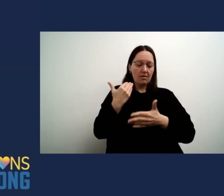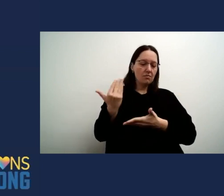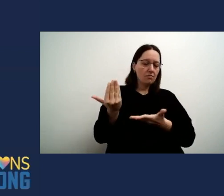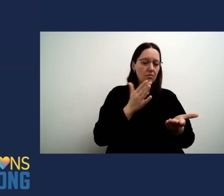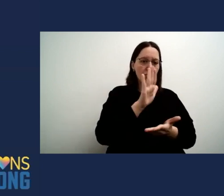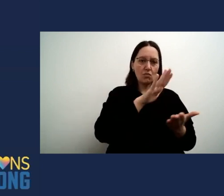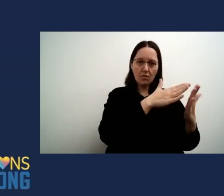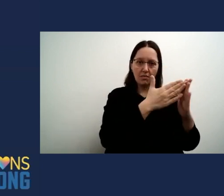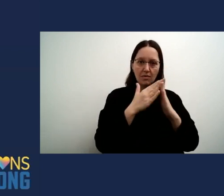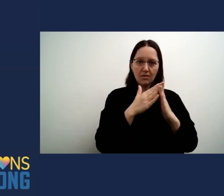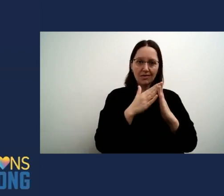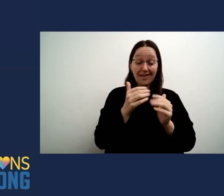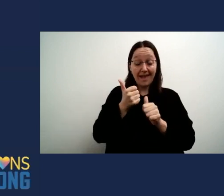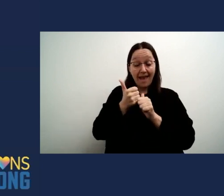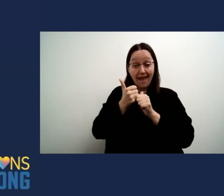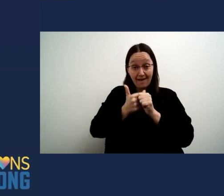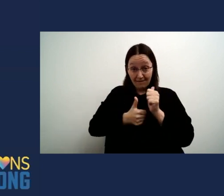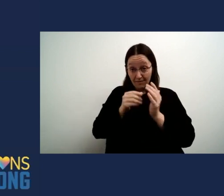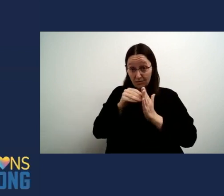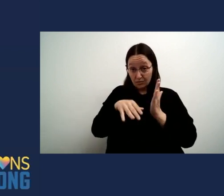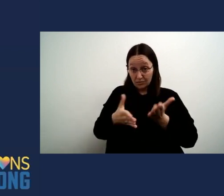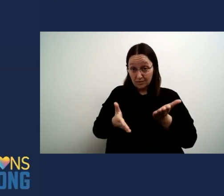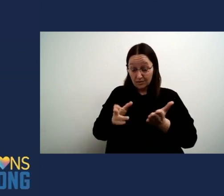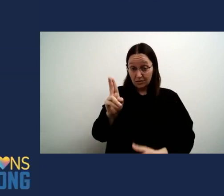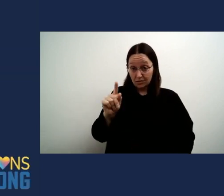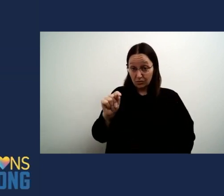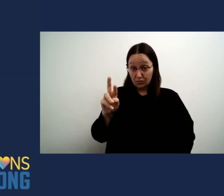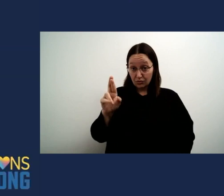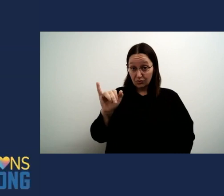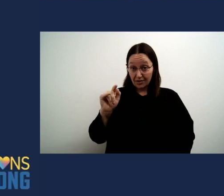and academic freedom.